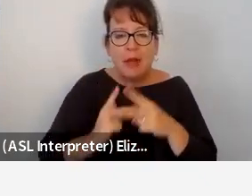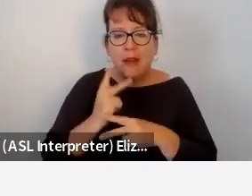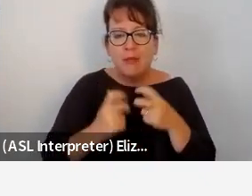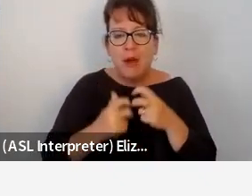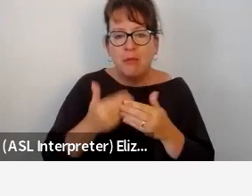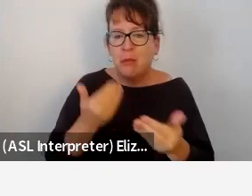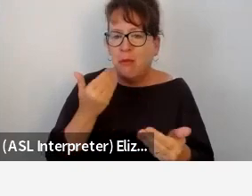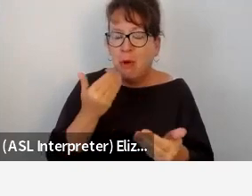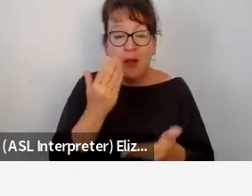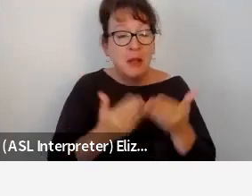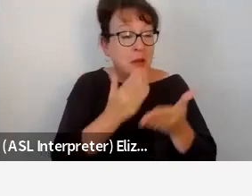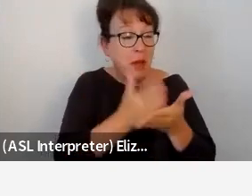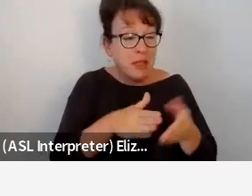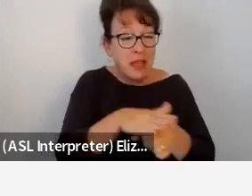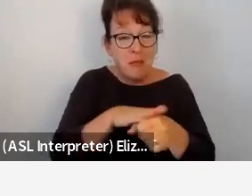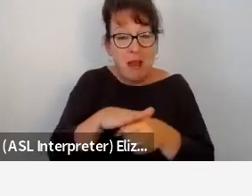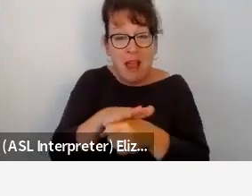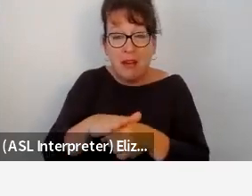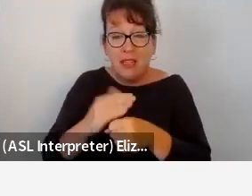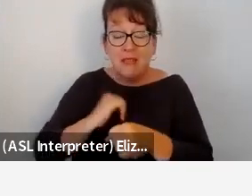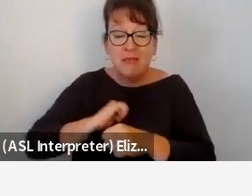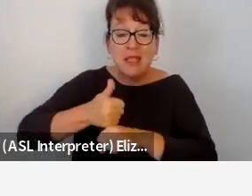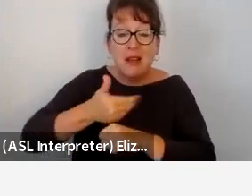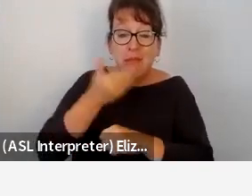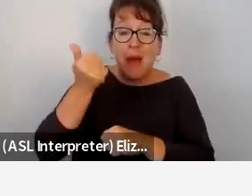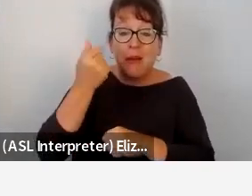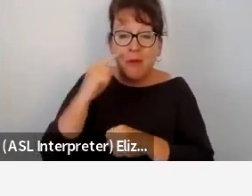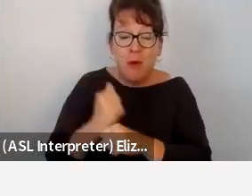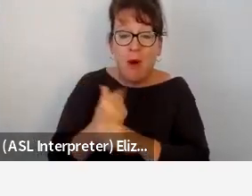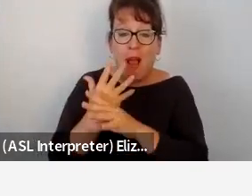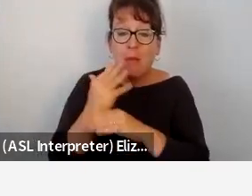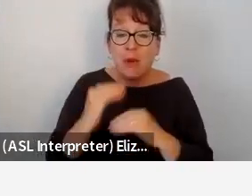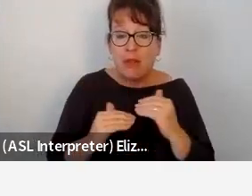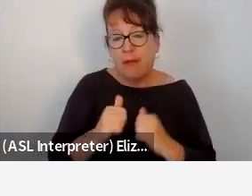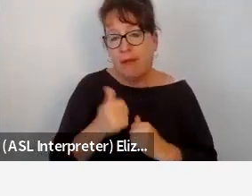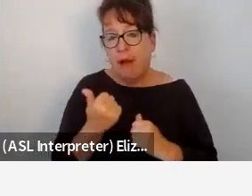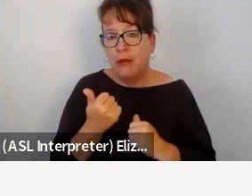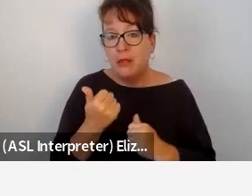we'll also have a cap of $250,000 on resilience measure identification.